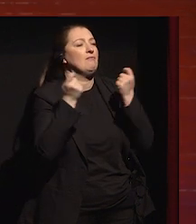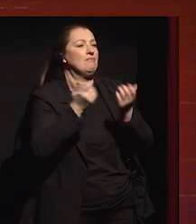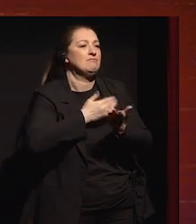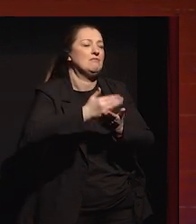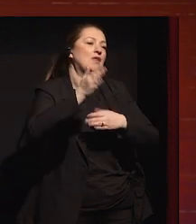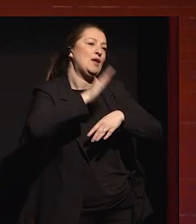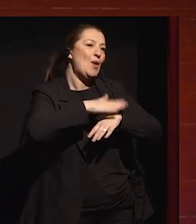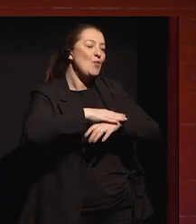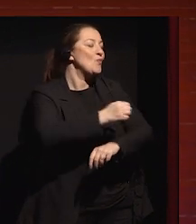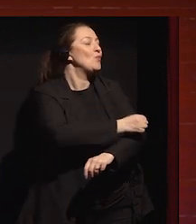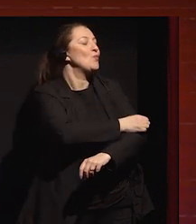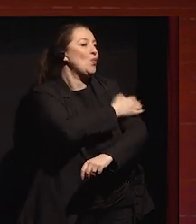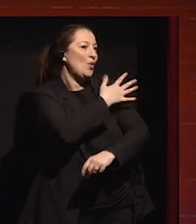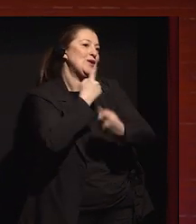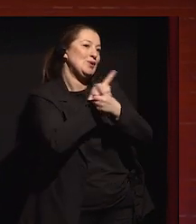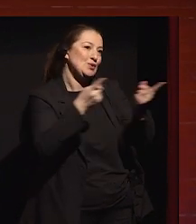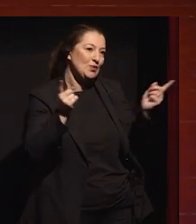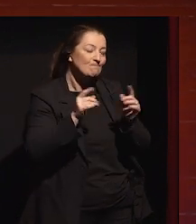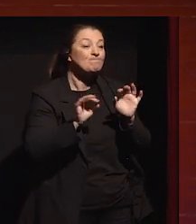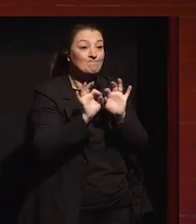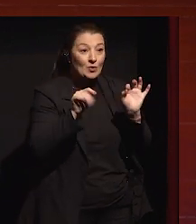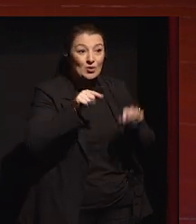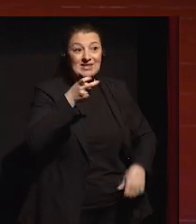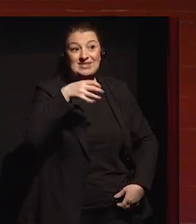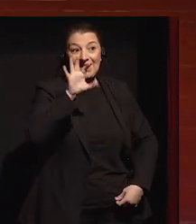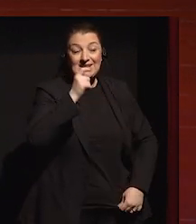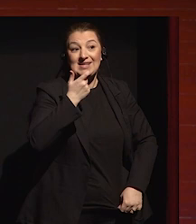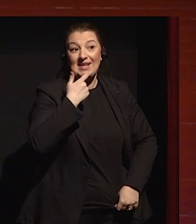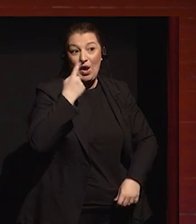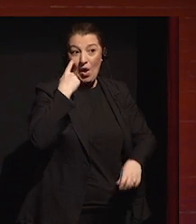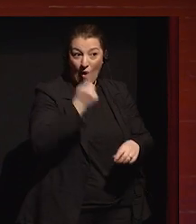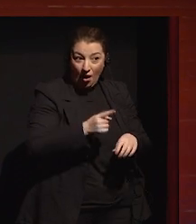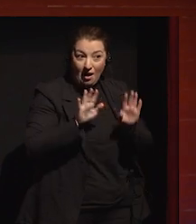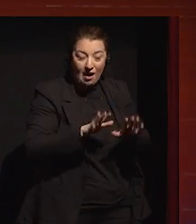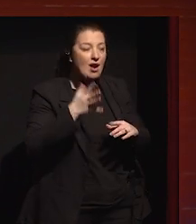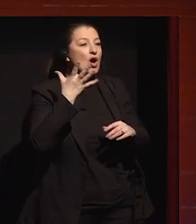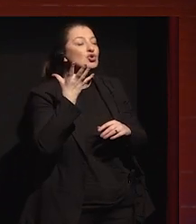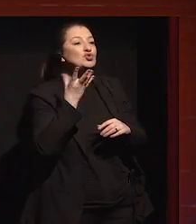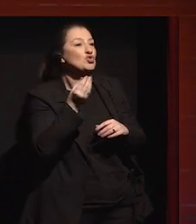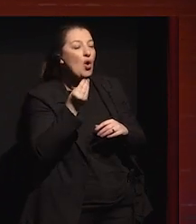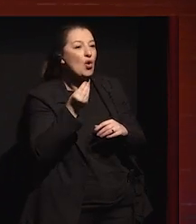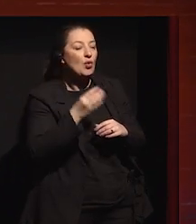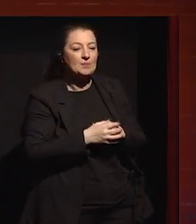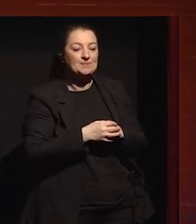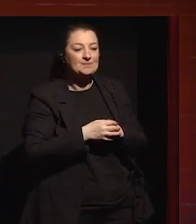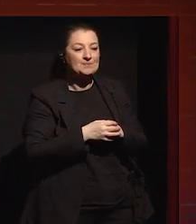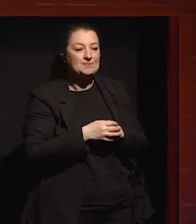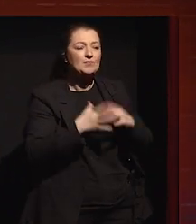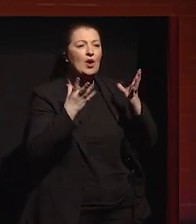And obviously over those 80 years we have worked with a lot of absolutely inspiring women.